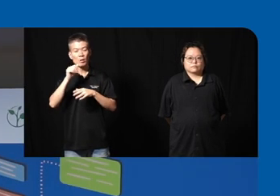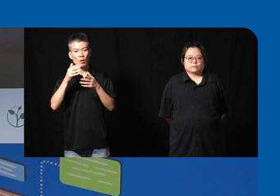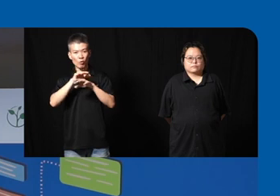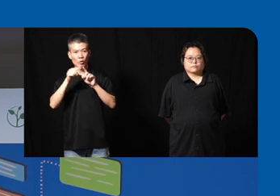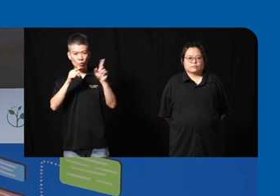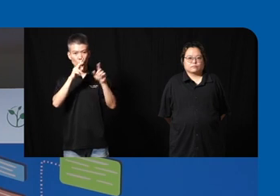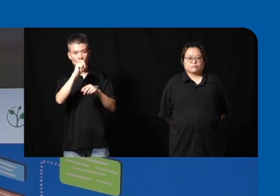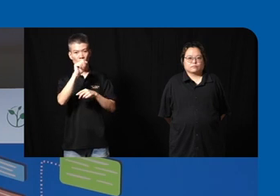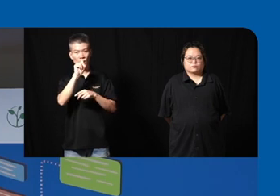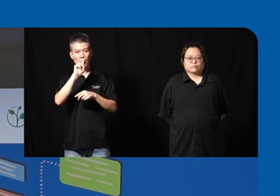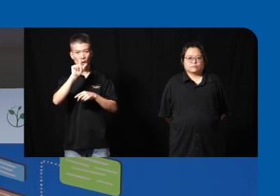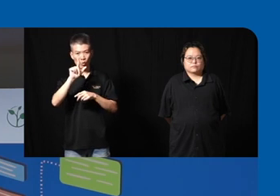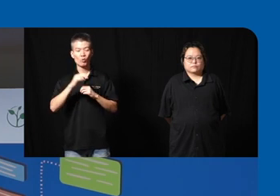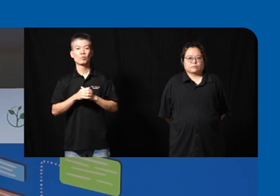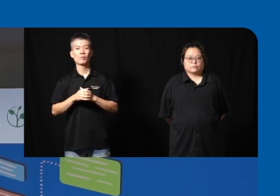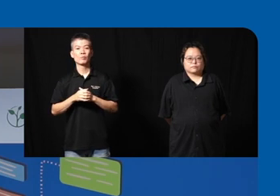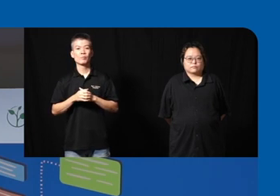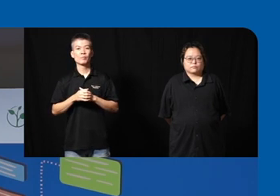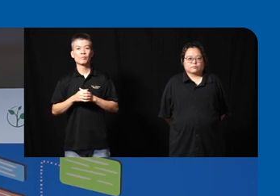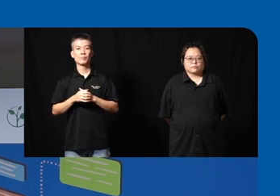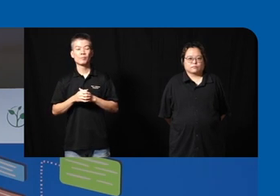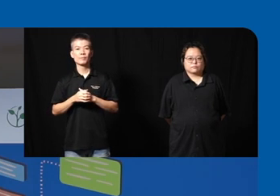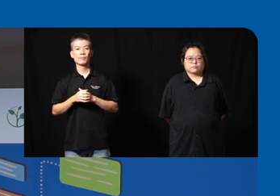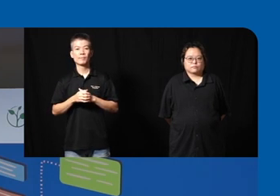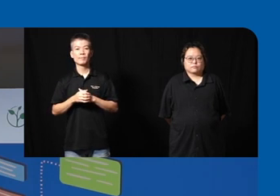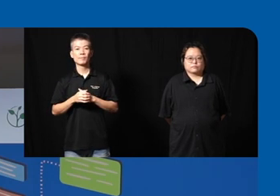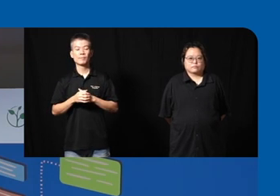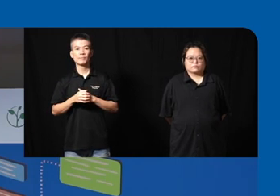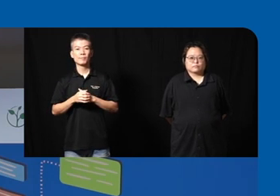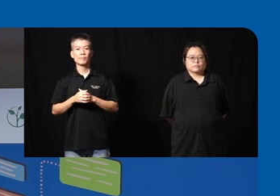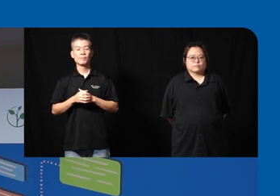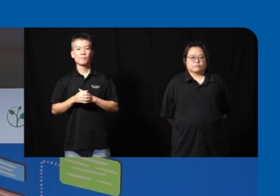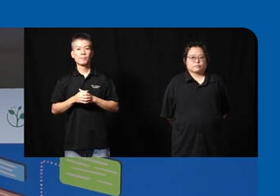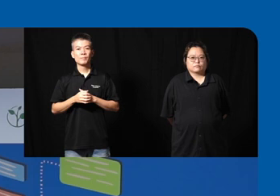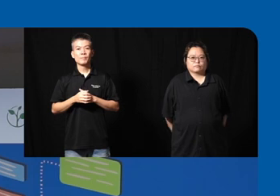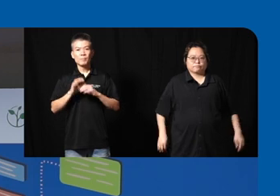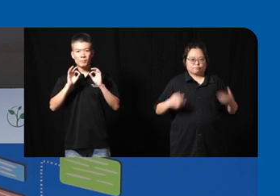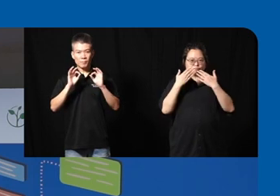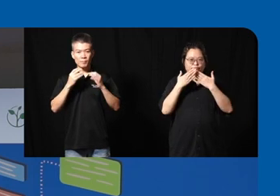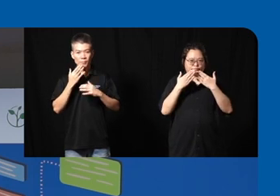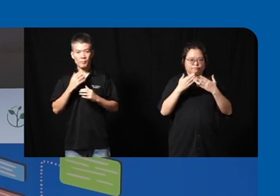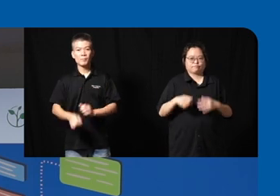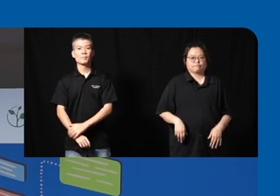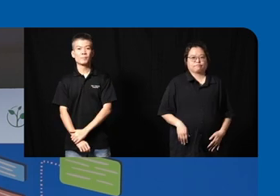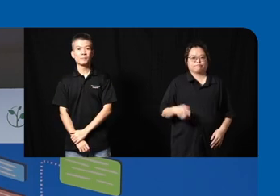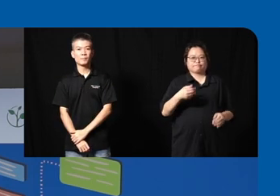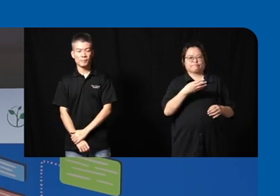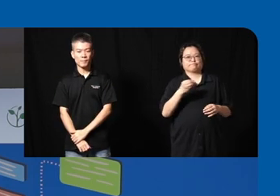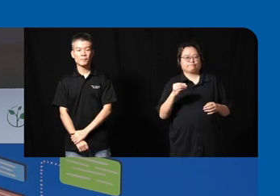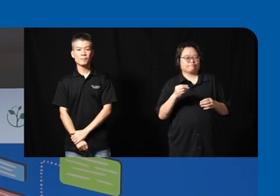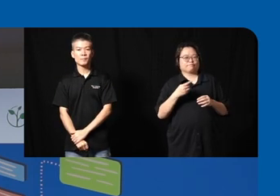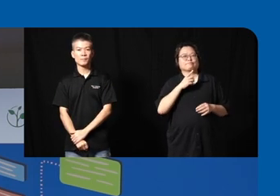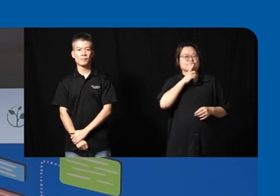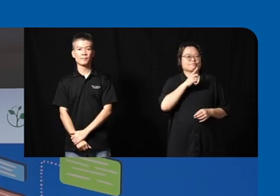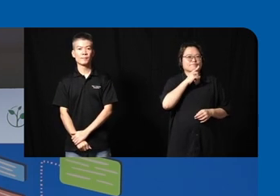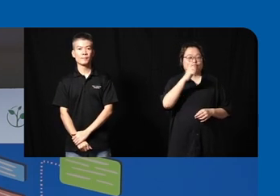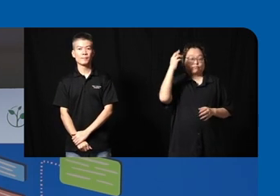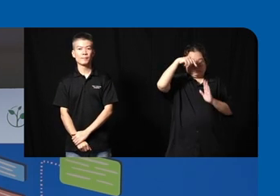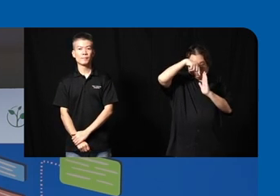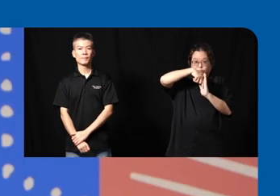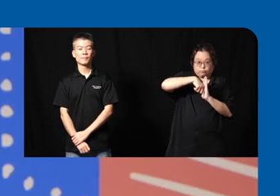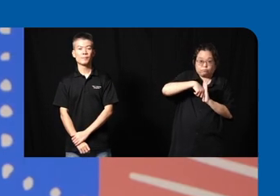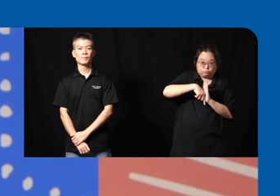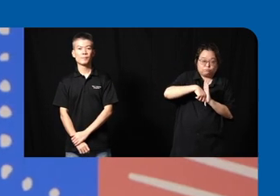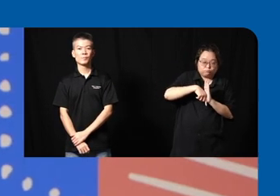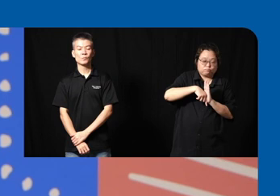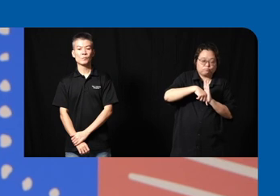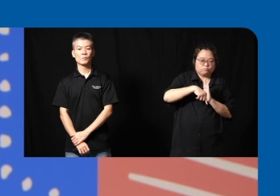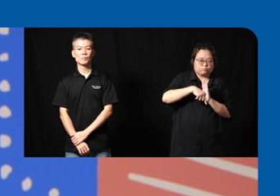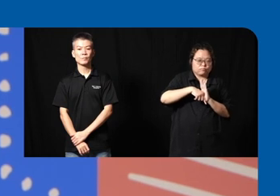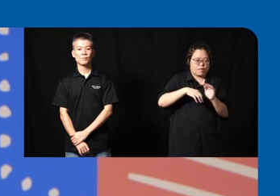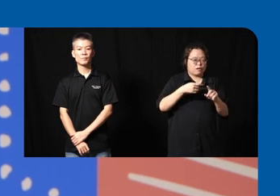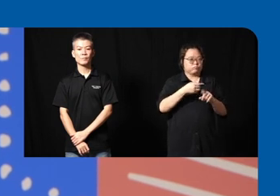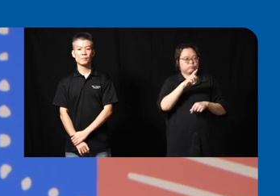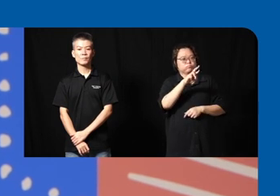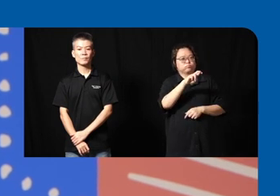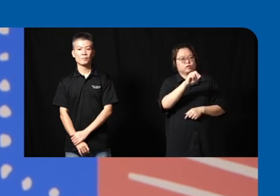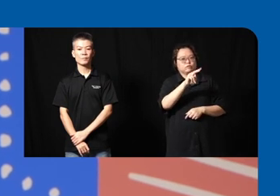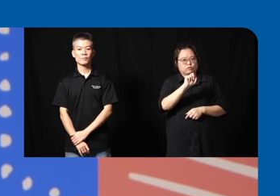n thank you uh and it's uh it's really insightful to hear from Ron and K of course from you the